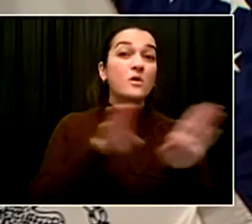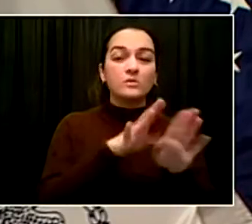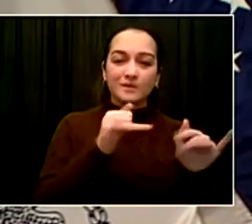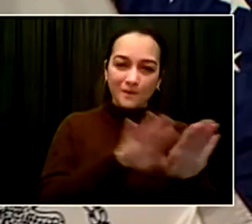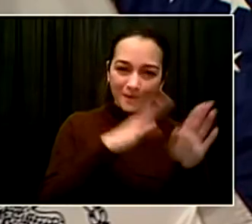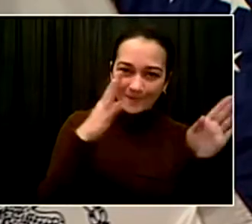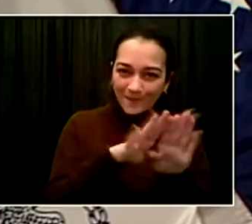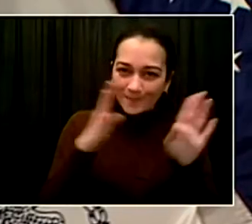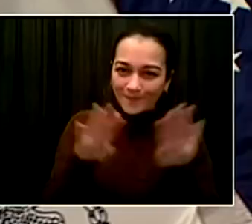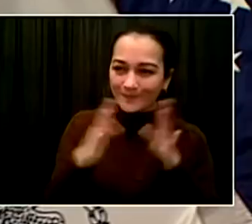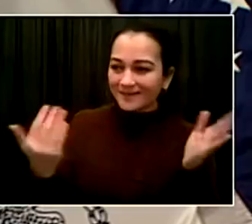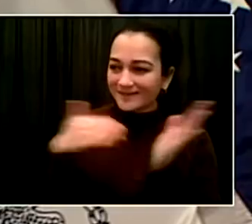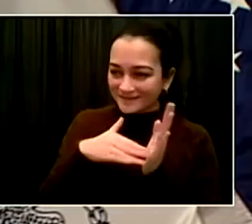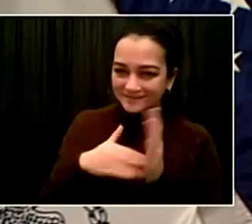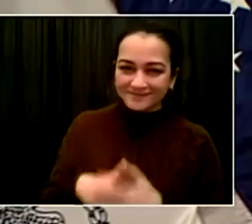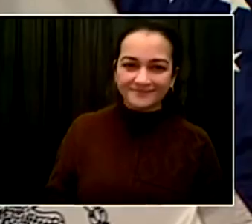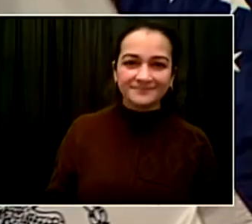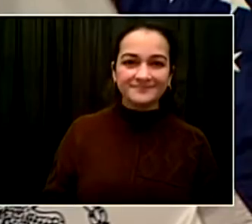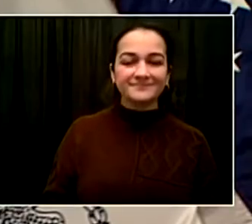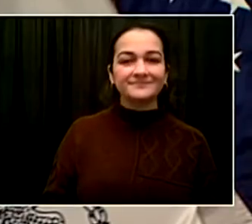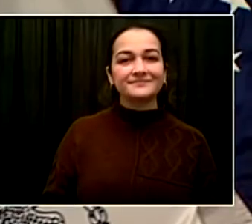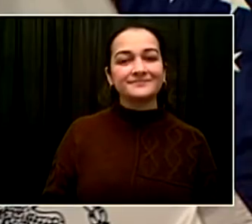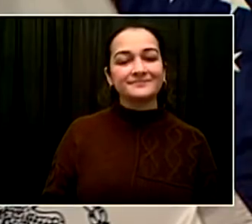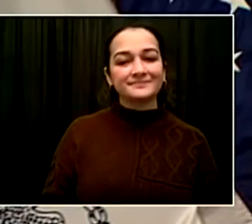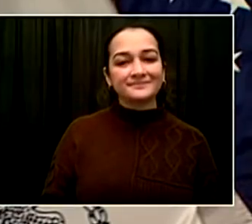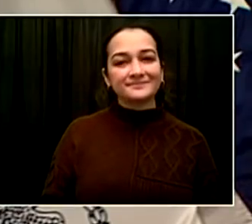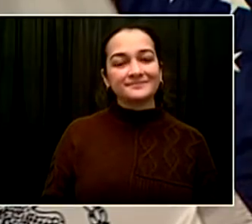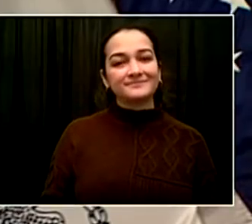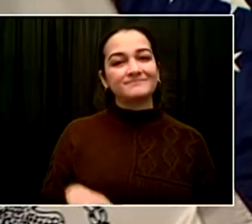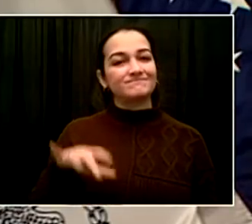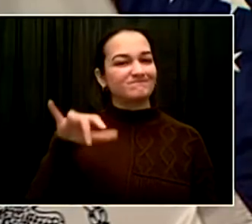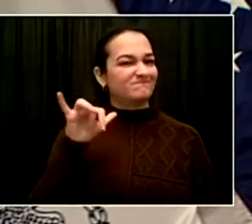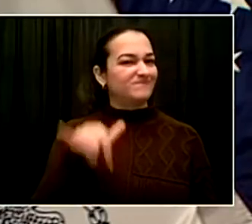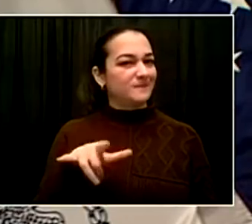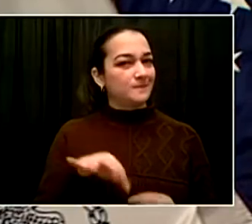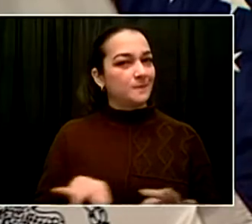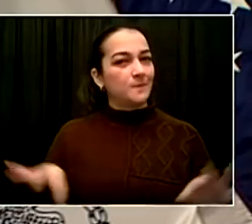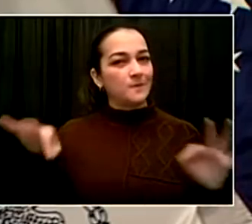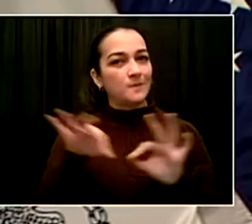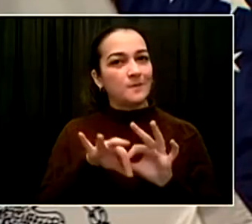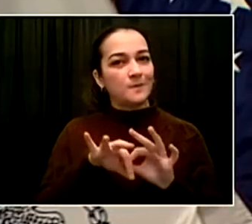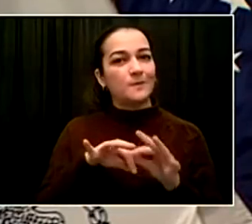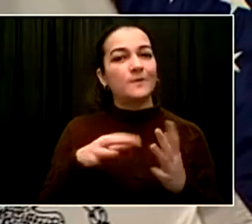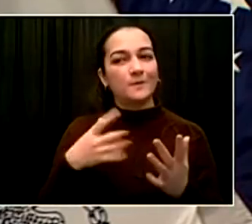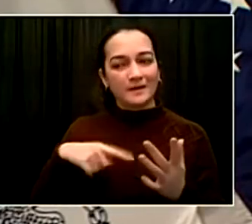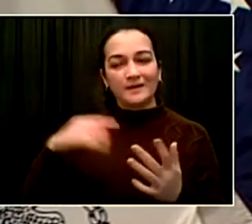A LOT OF CENTERS BACK UP AND RUNNING AND CHOOSE THE IMPACT AND MIGHT BE A DIFFERENT IMPACT